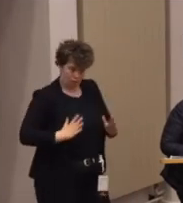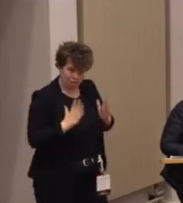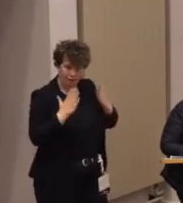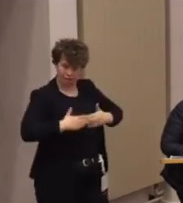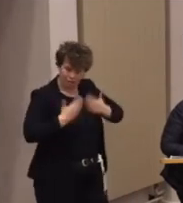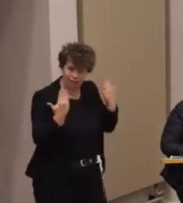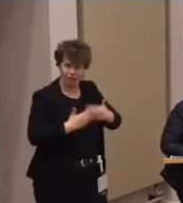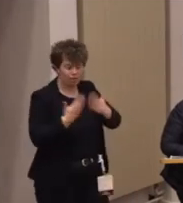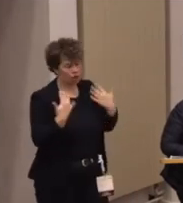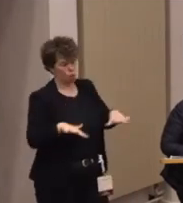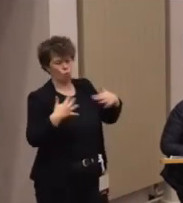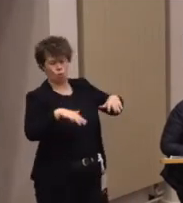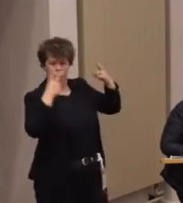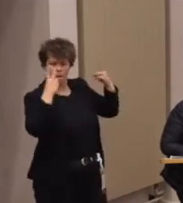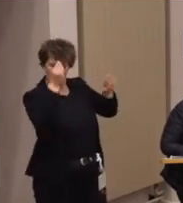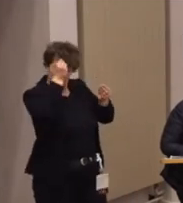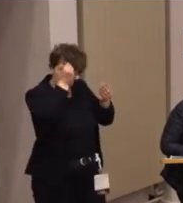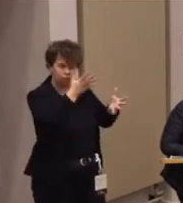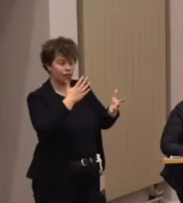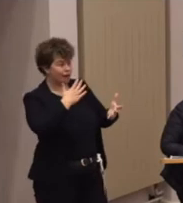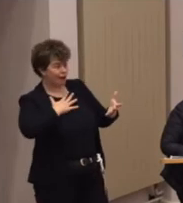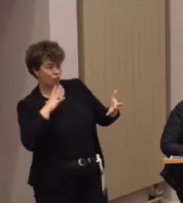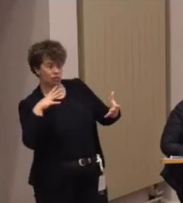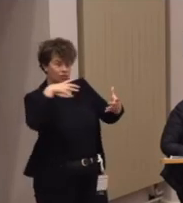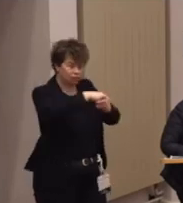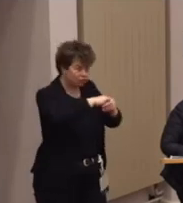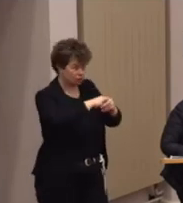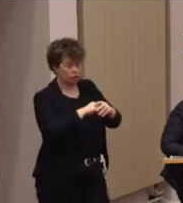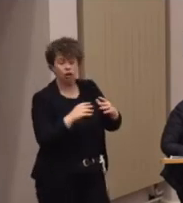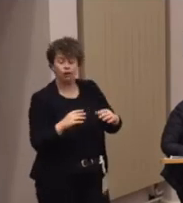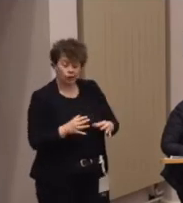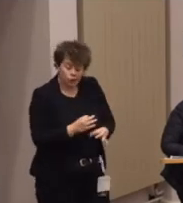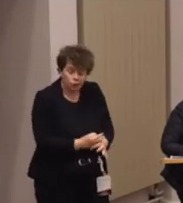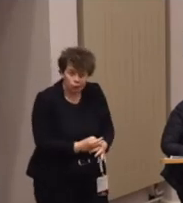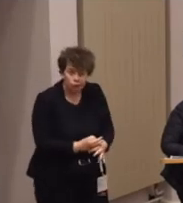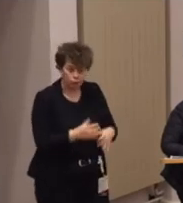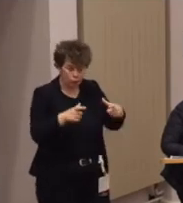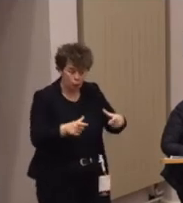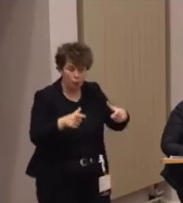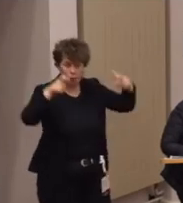We believe that our participation is crucial at all levels. When we realise that the national